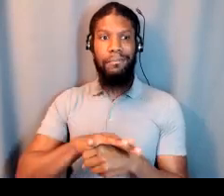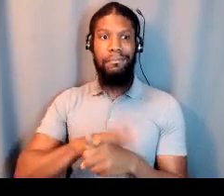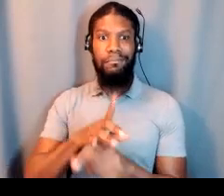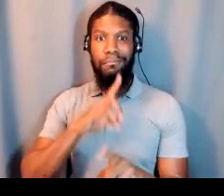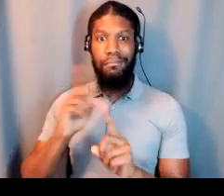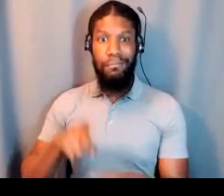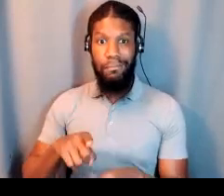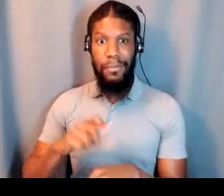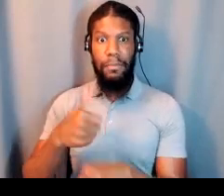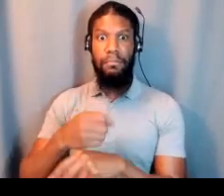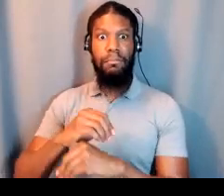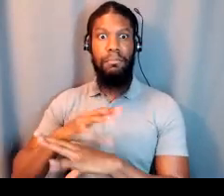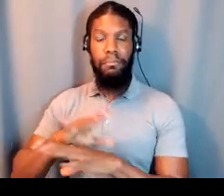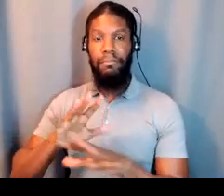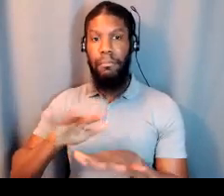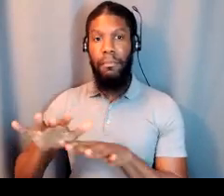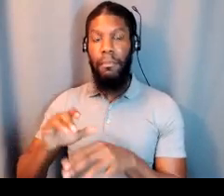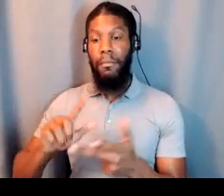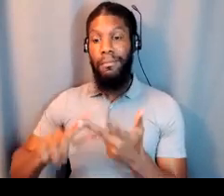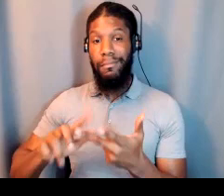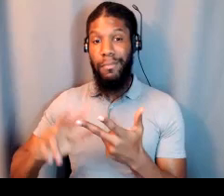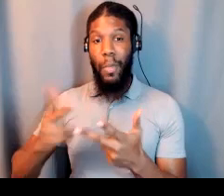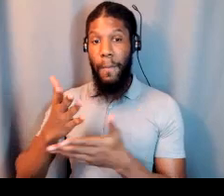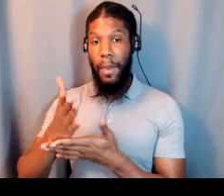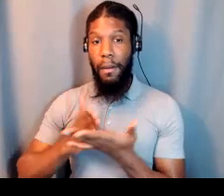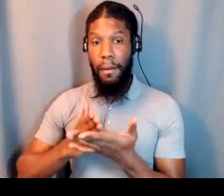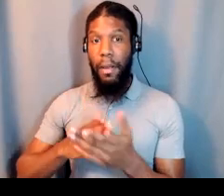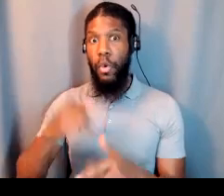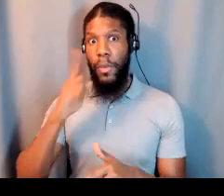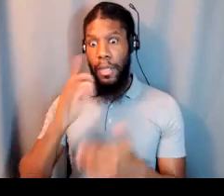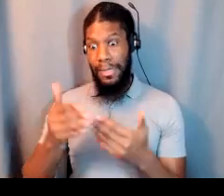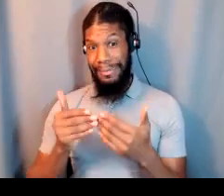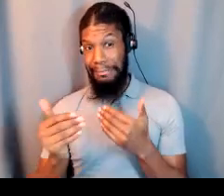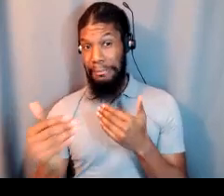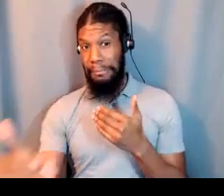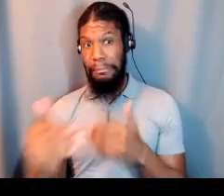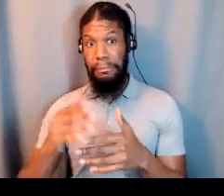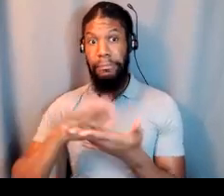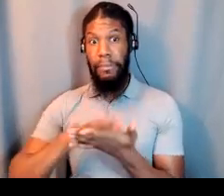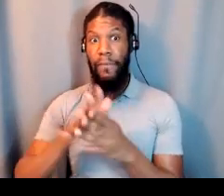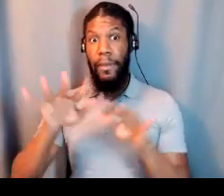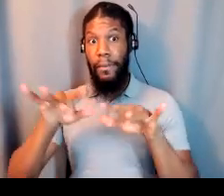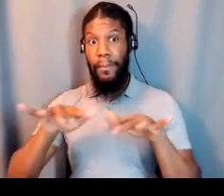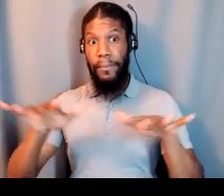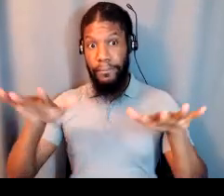continuing with asynchronous tutoring will be after kind of hopefully at some point